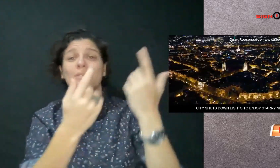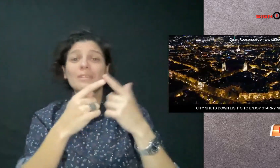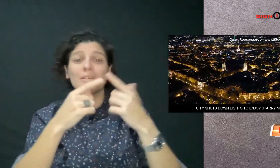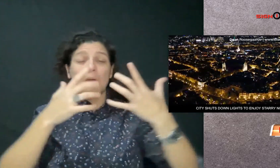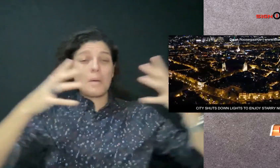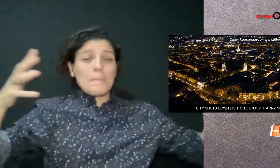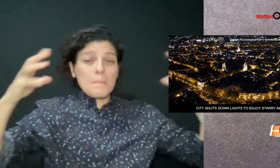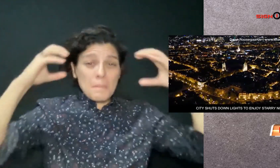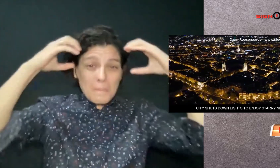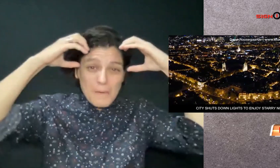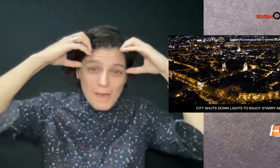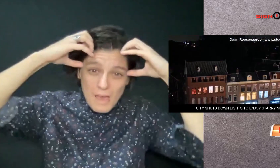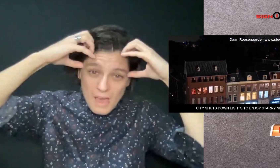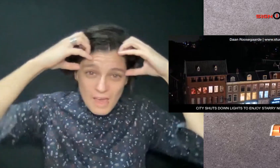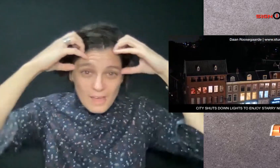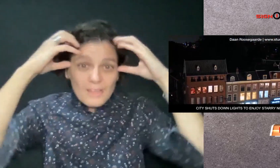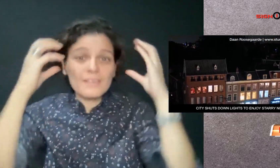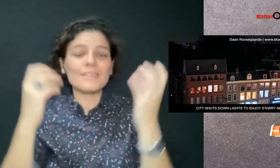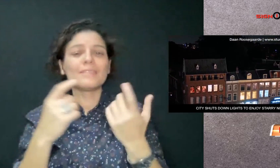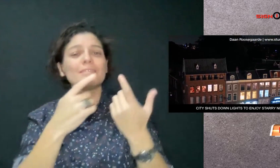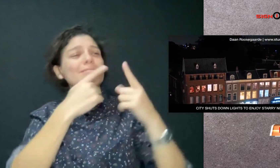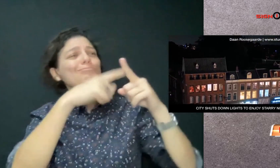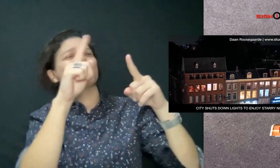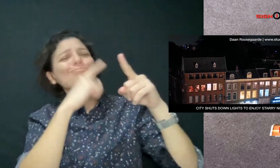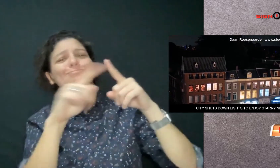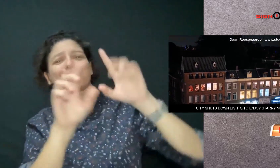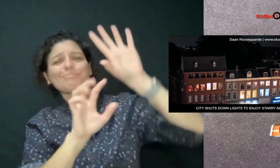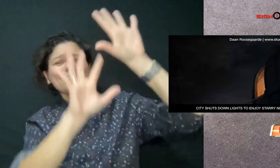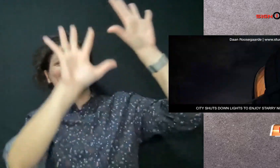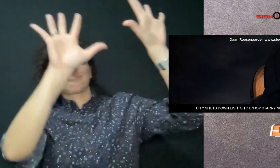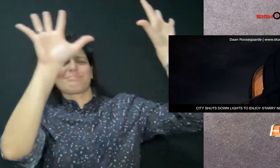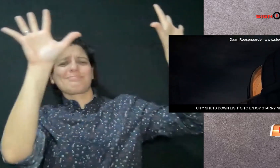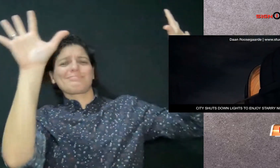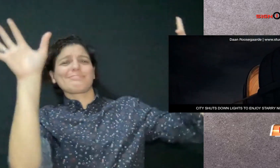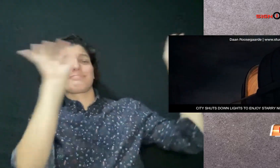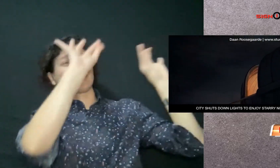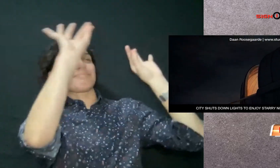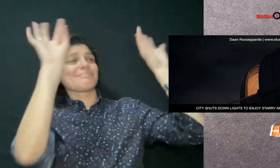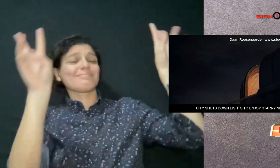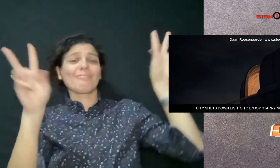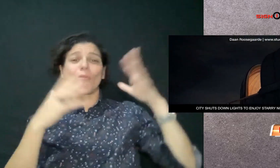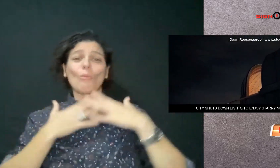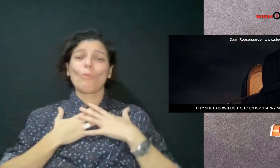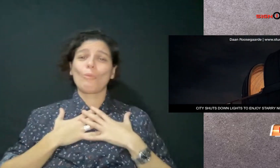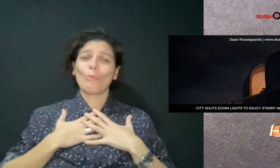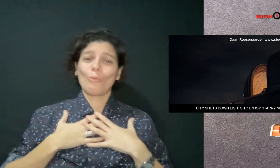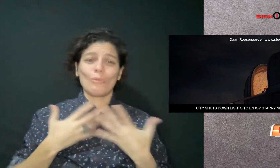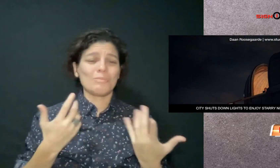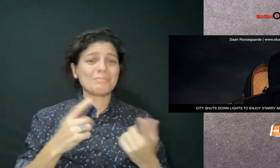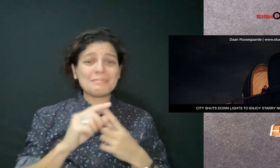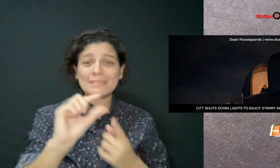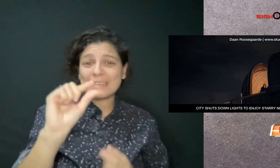the Big Dipper and other wonders of nature in the sky even if it was just for a few minutes